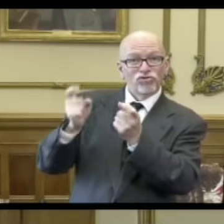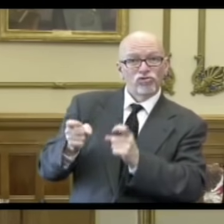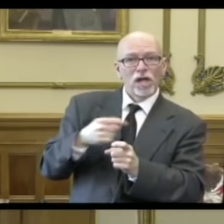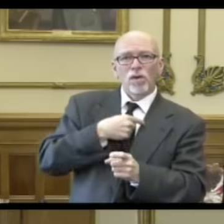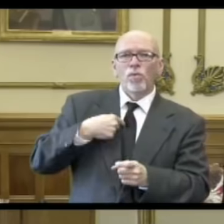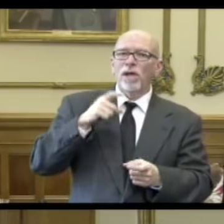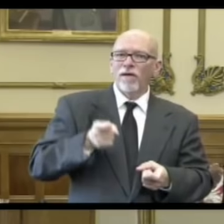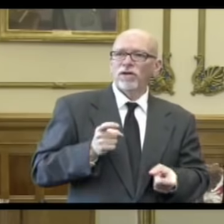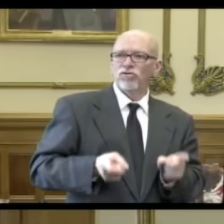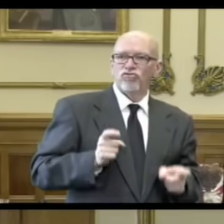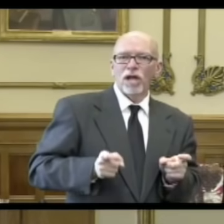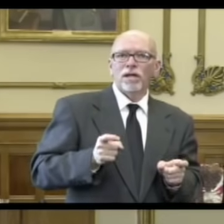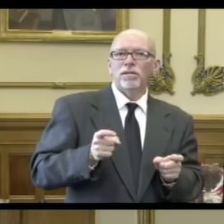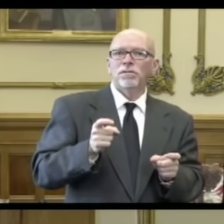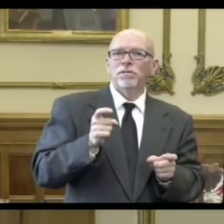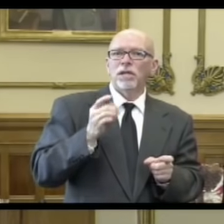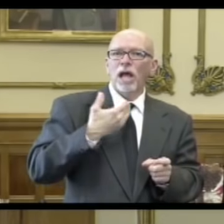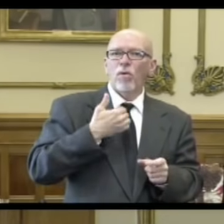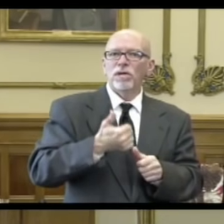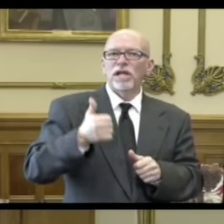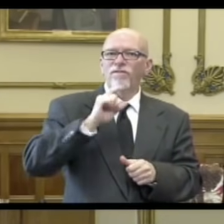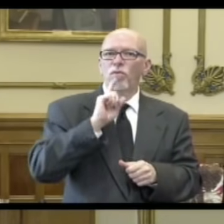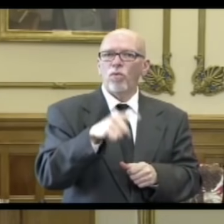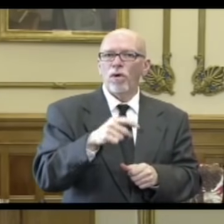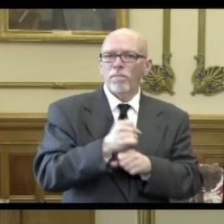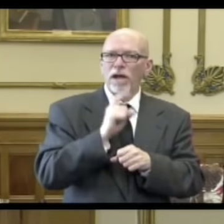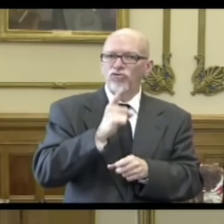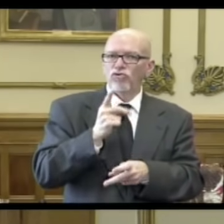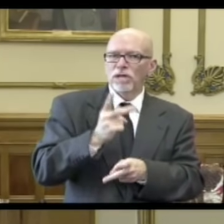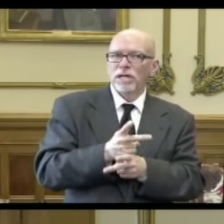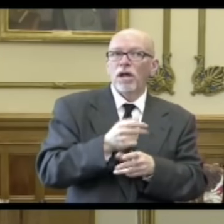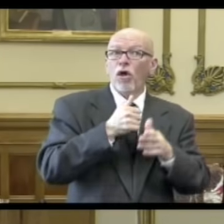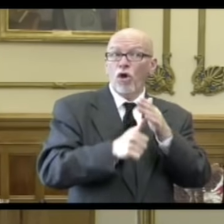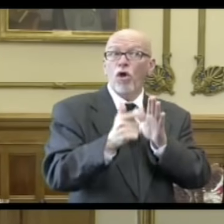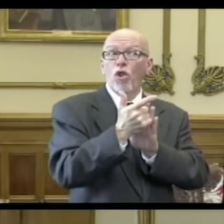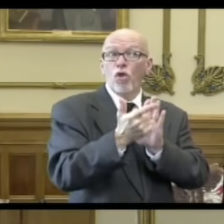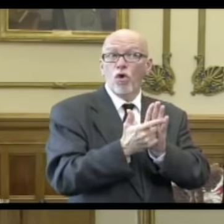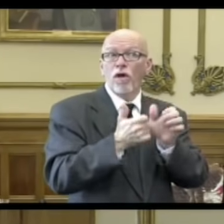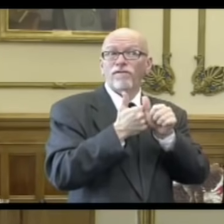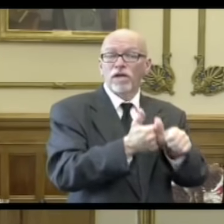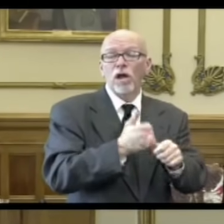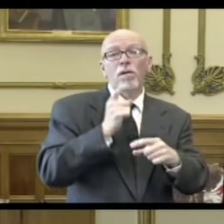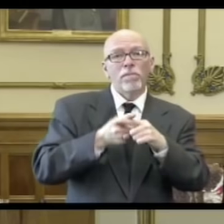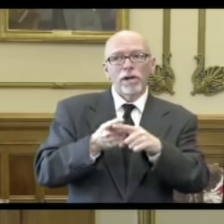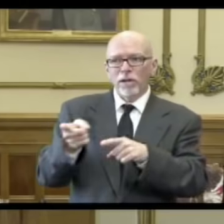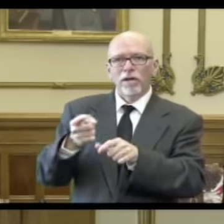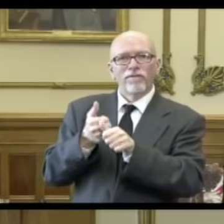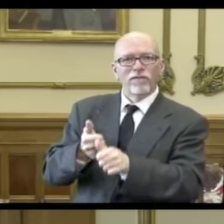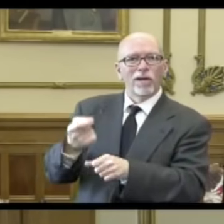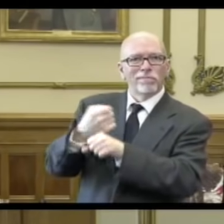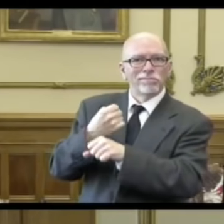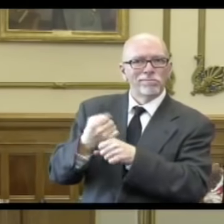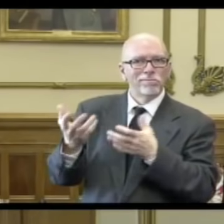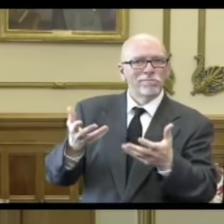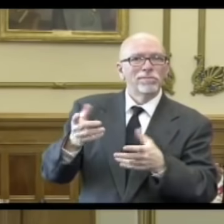IMPORTANT HERE IS THAT AS THE FACTS AND DATA CHANGE THAT YOU MAKE TIMELY ADJUSTMENTS TO THE